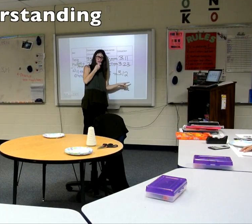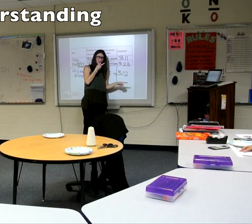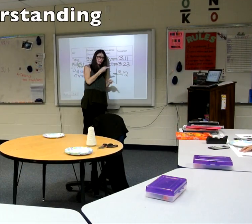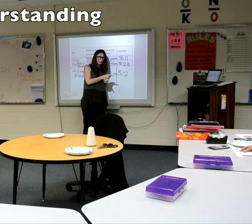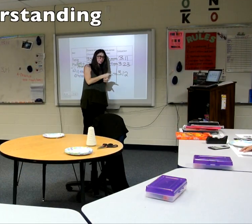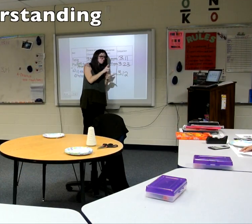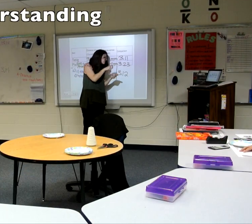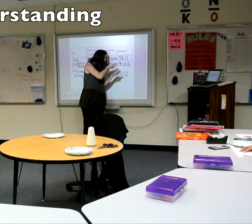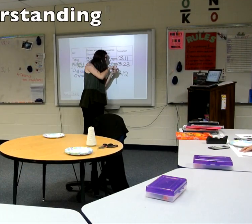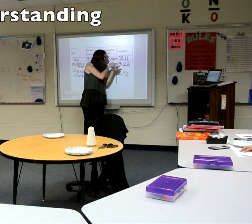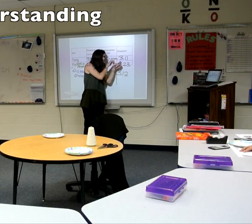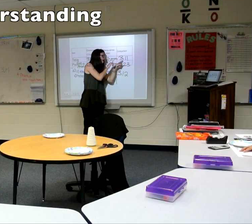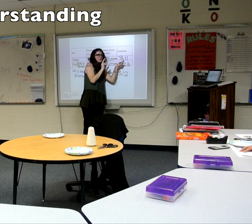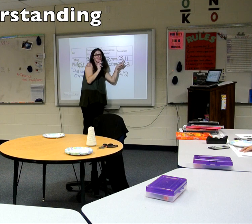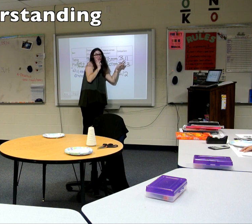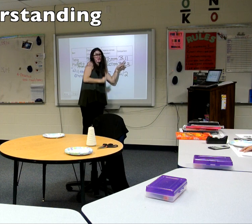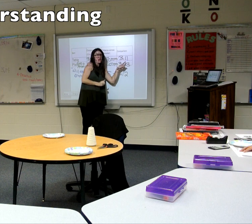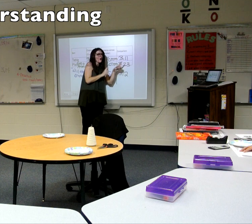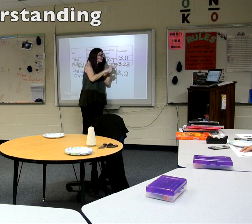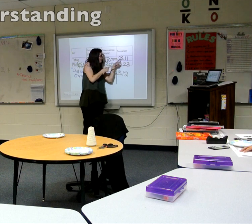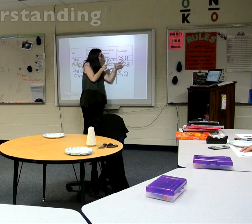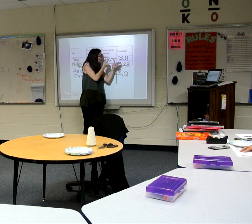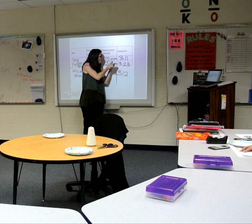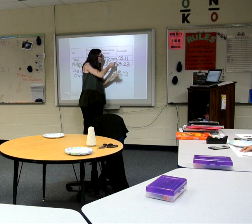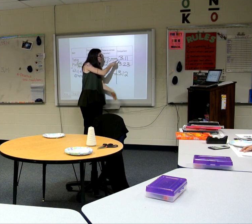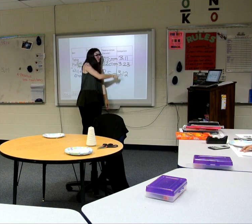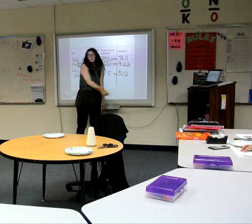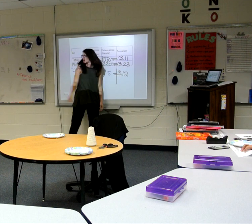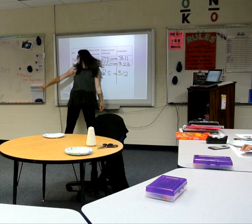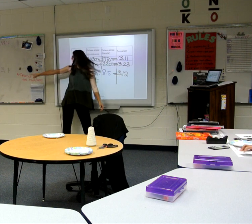Thats where we got pi from.